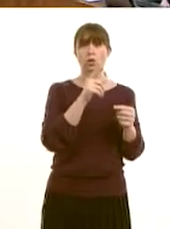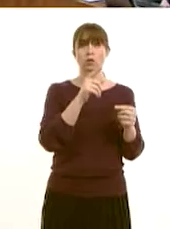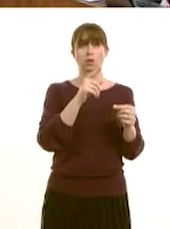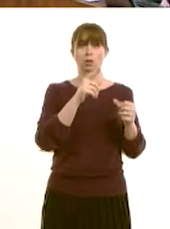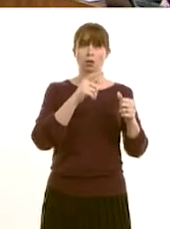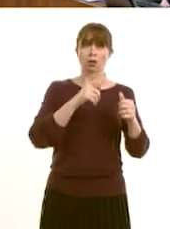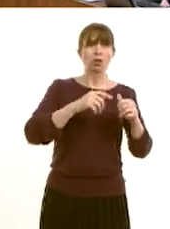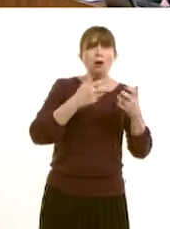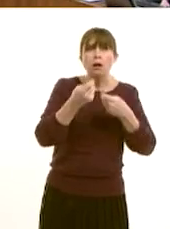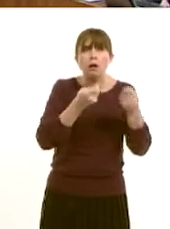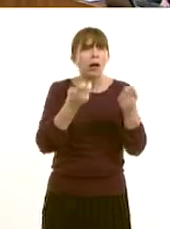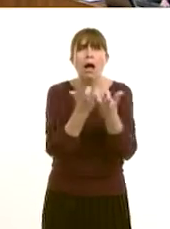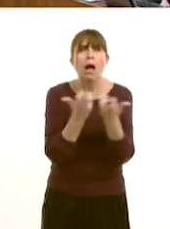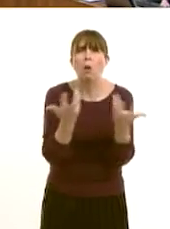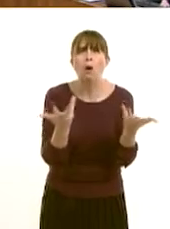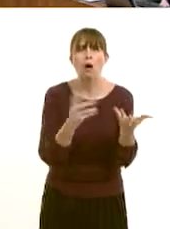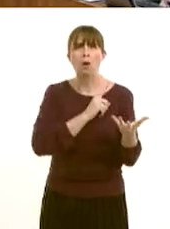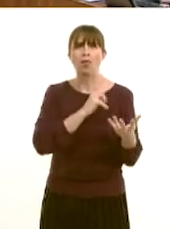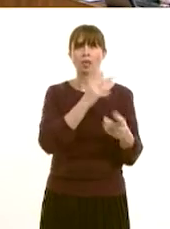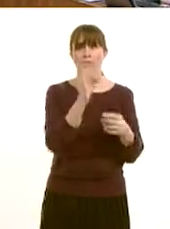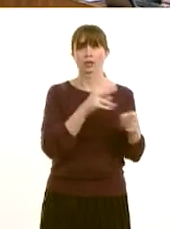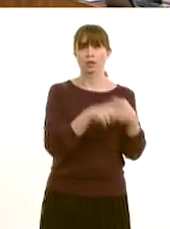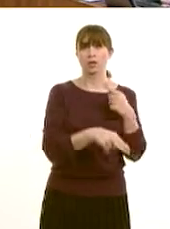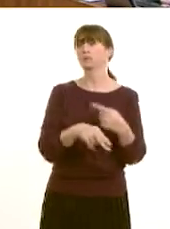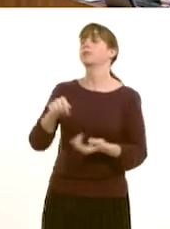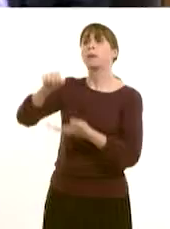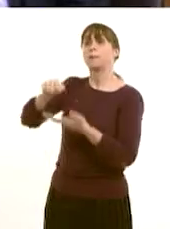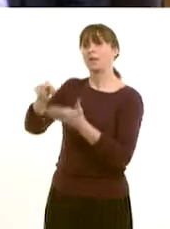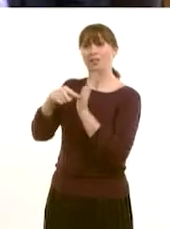Carwyn Jones: The leader of the opposition is trying to prejudge the budget statement, and Iím not going to be tempted into that.